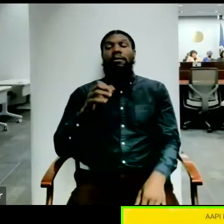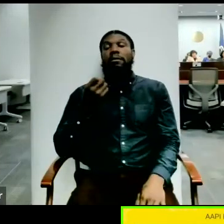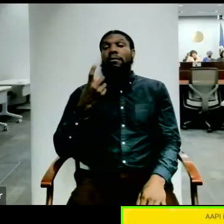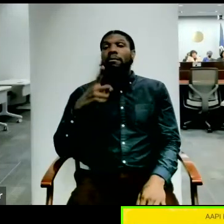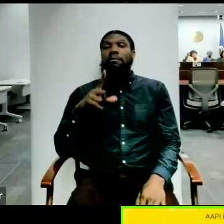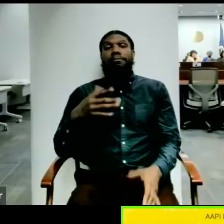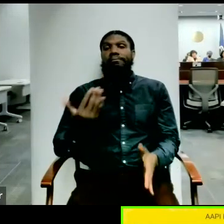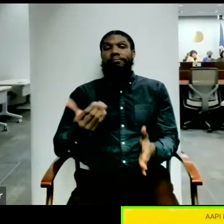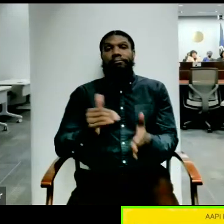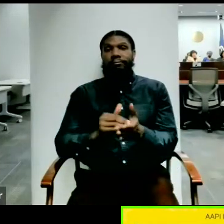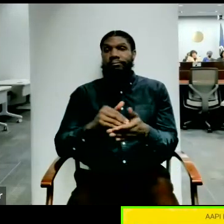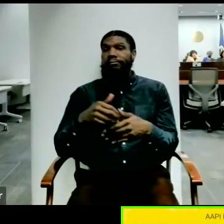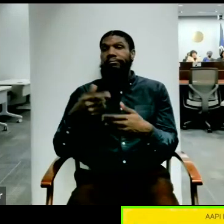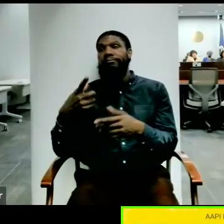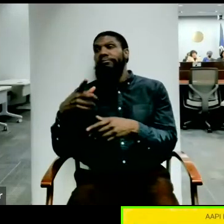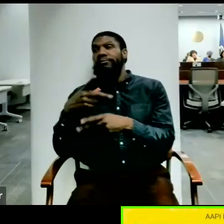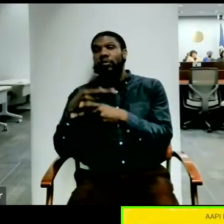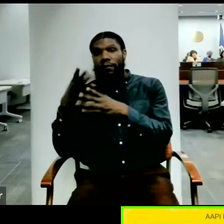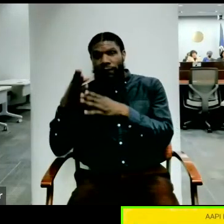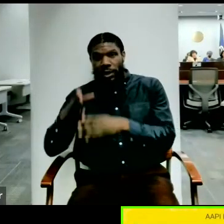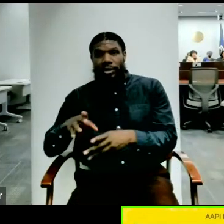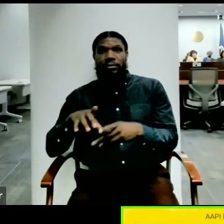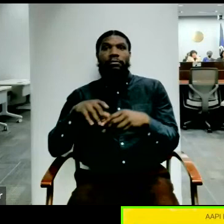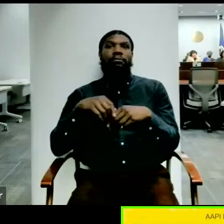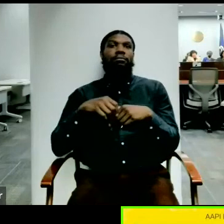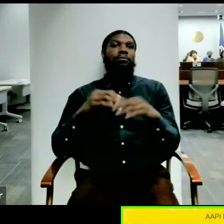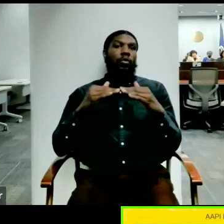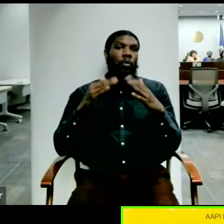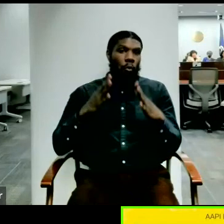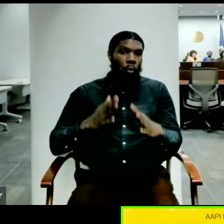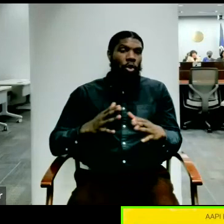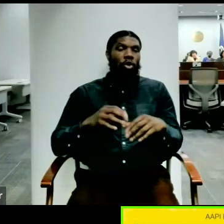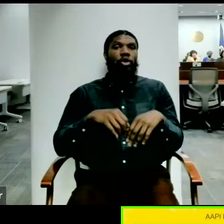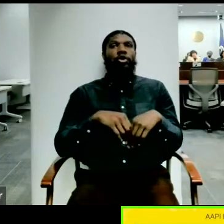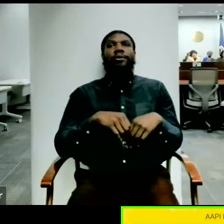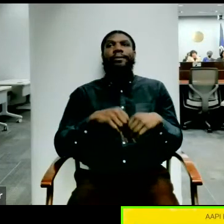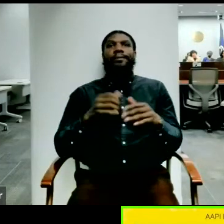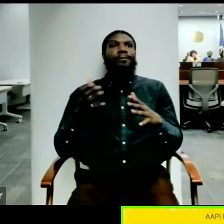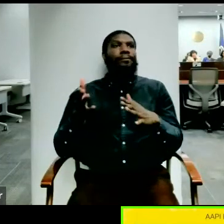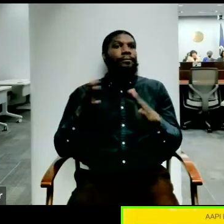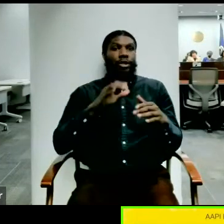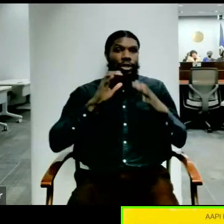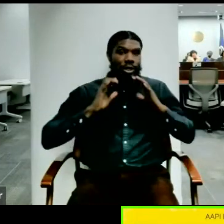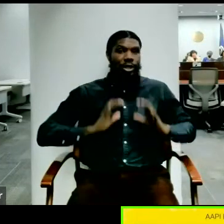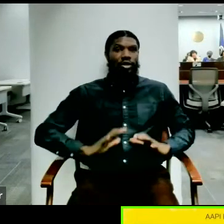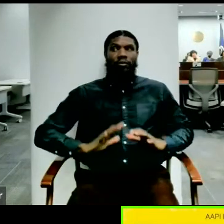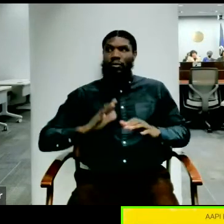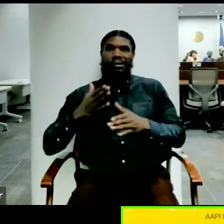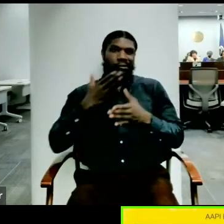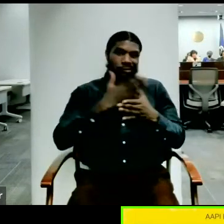either by supervisors, by EEOC workers, or even by customers and um even patients.